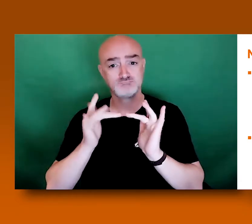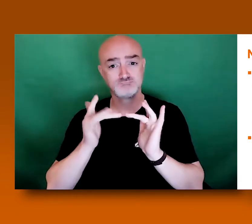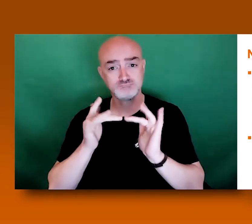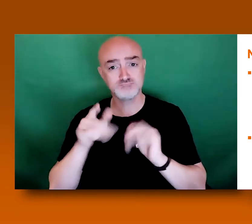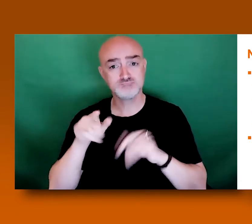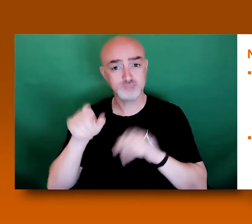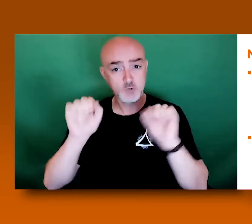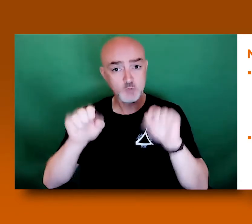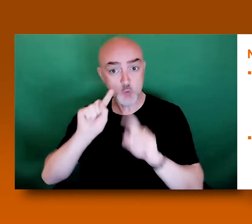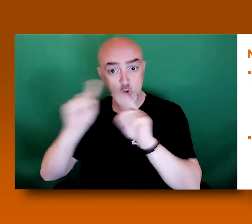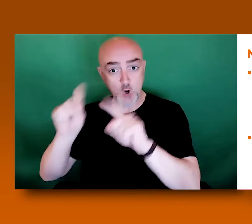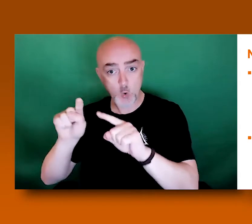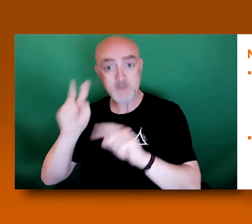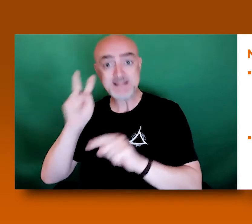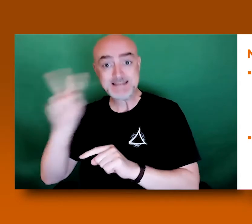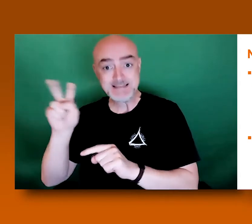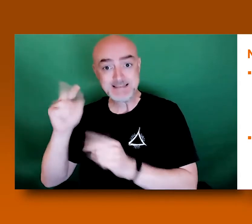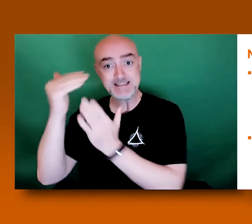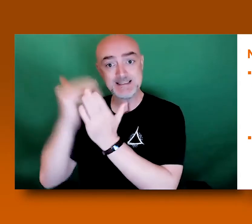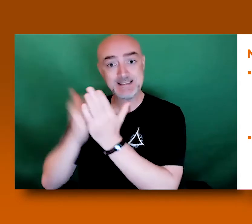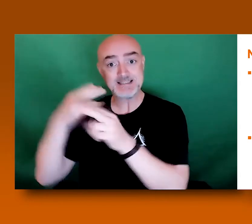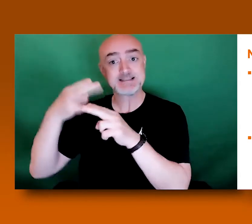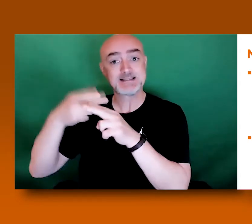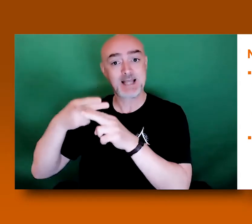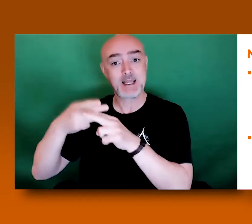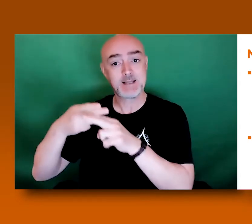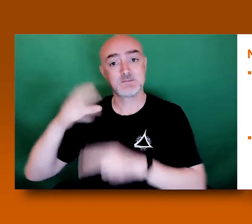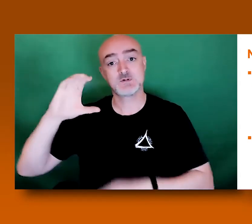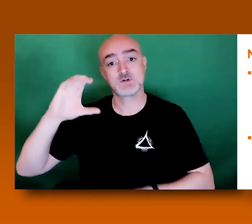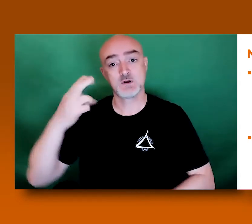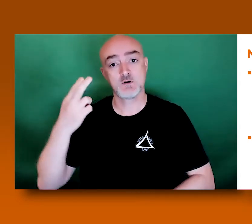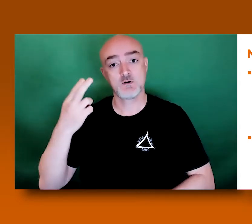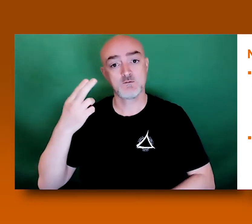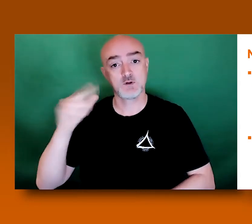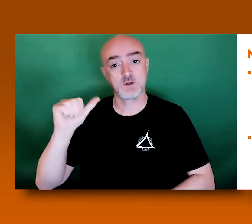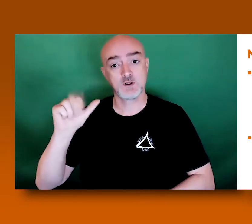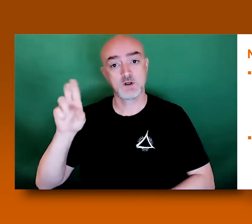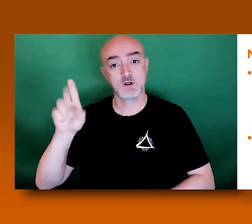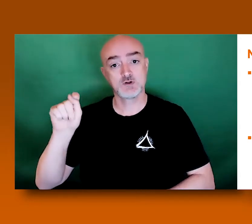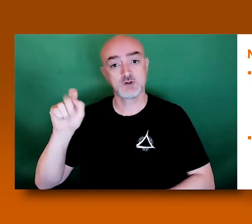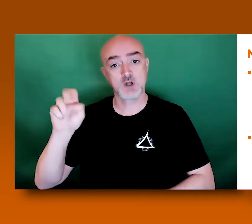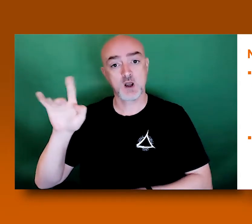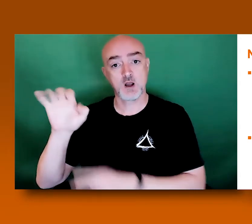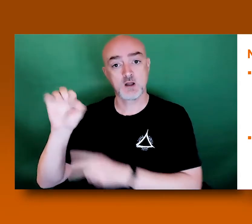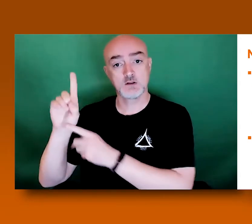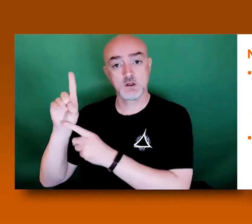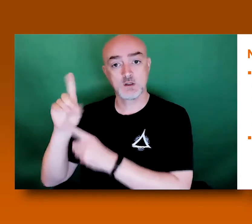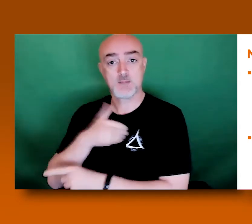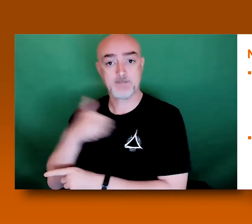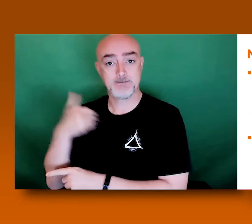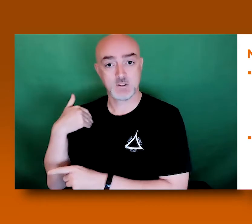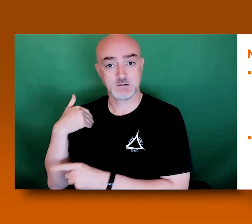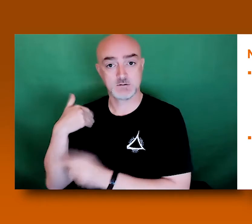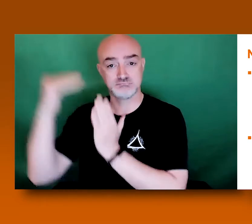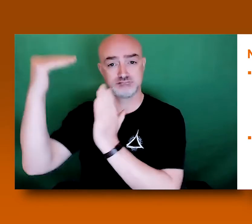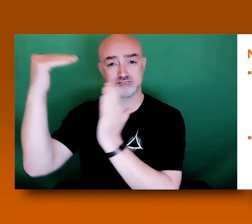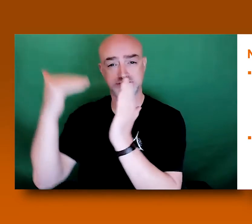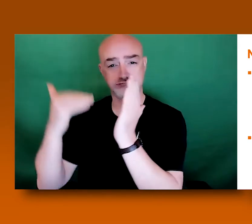If you go to NIH webpage, you can actually see a list of the chartered members right there on the webpage.